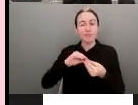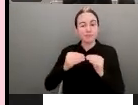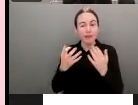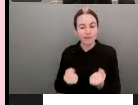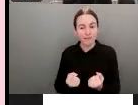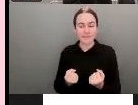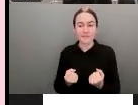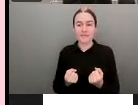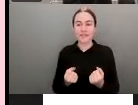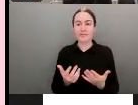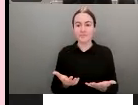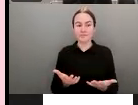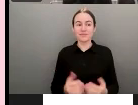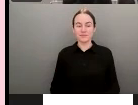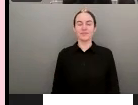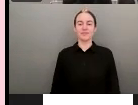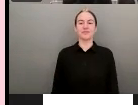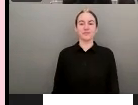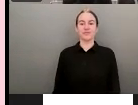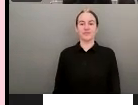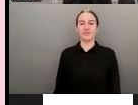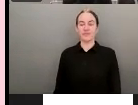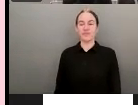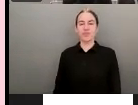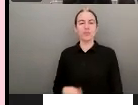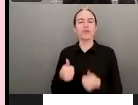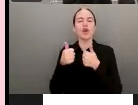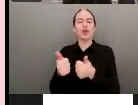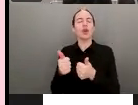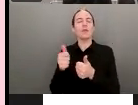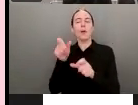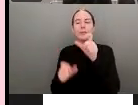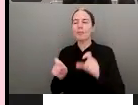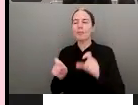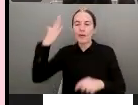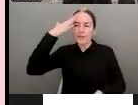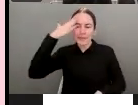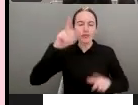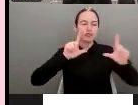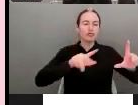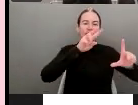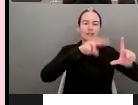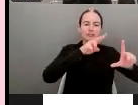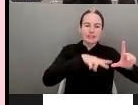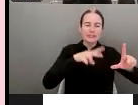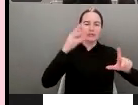who have not used Screen readers, to get to know.